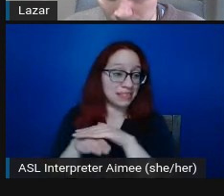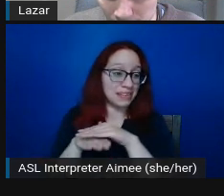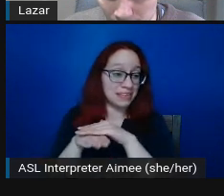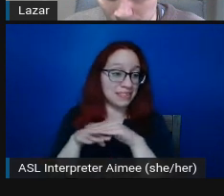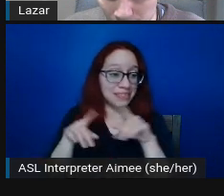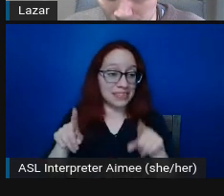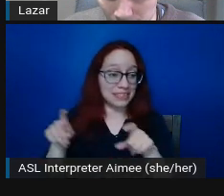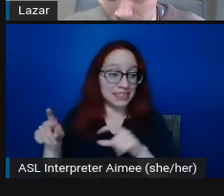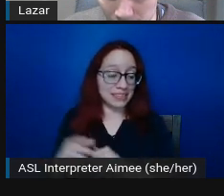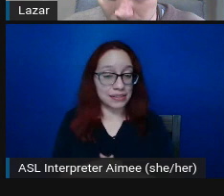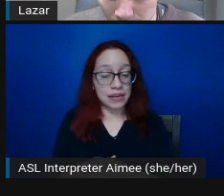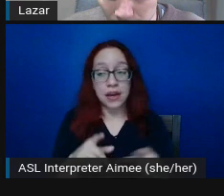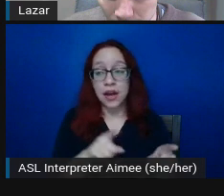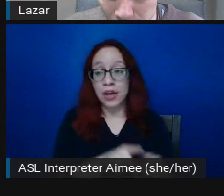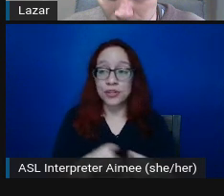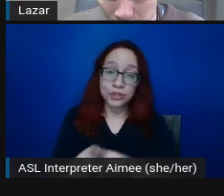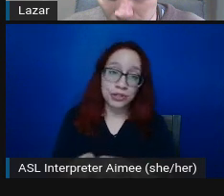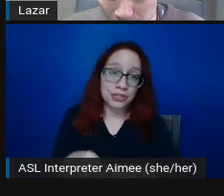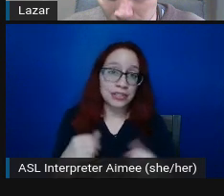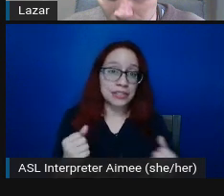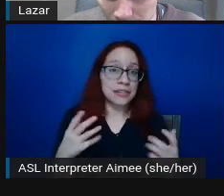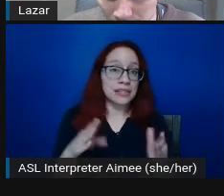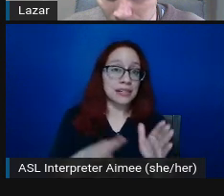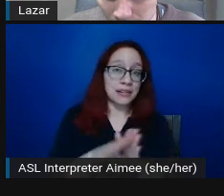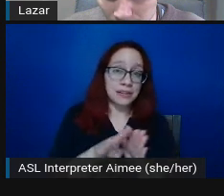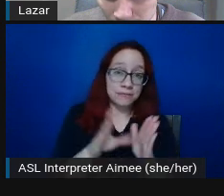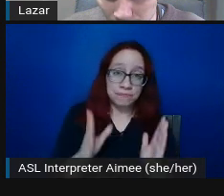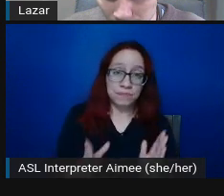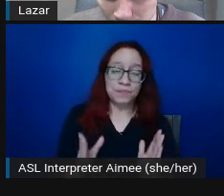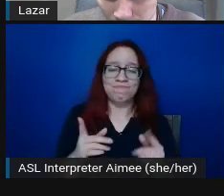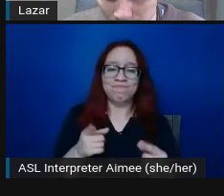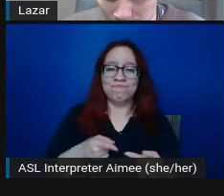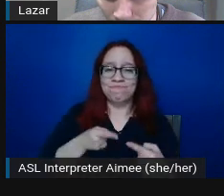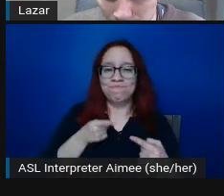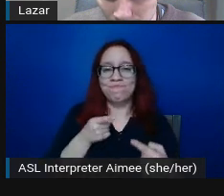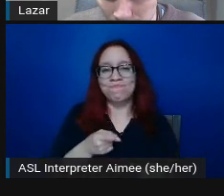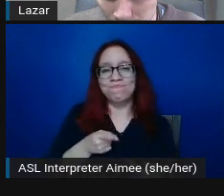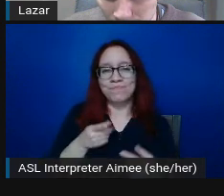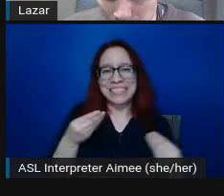Apart from that, many developers struggle in selling the idea